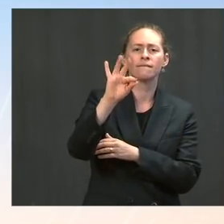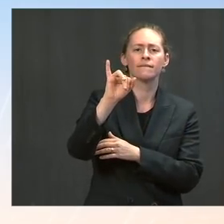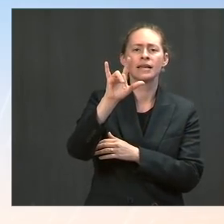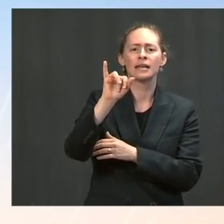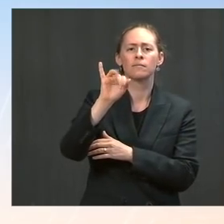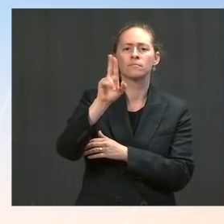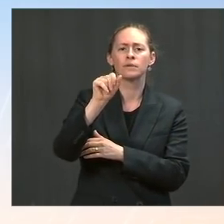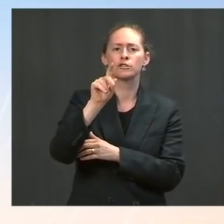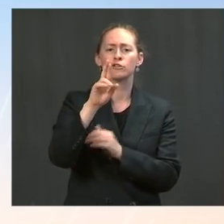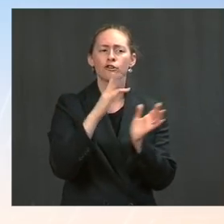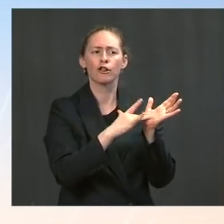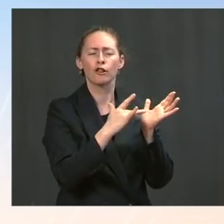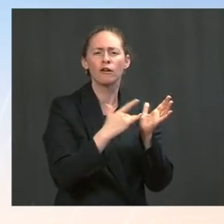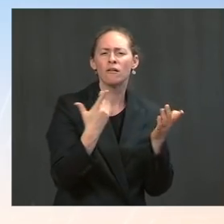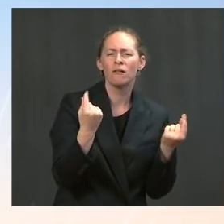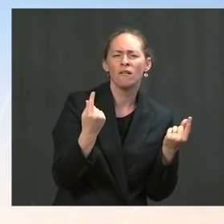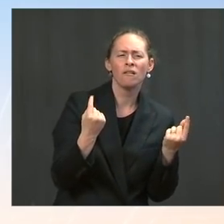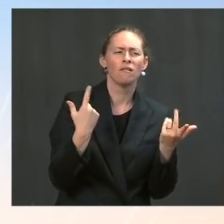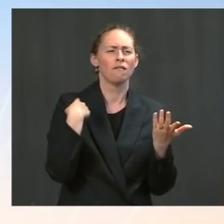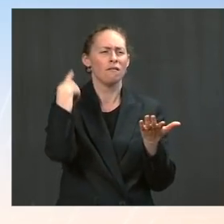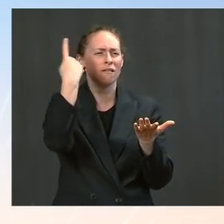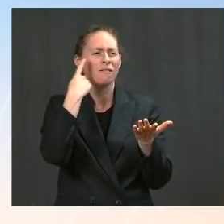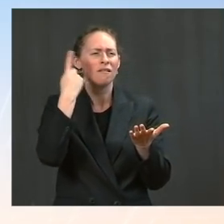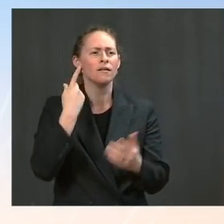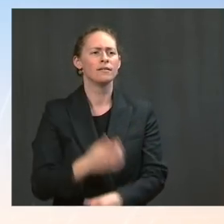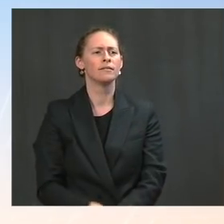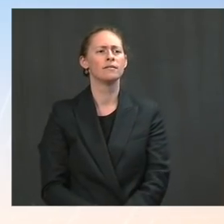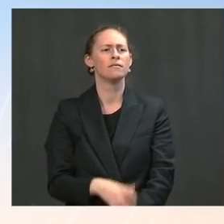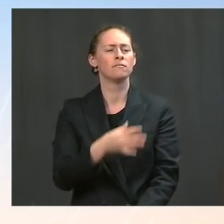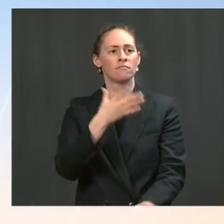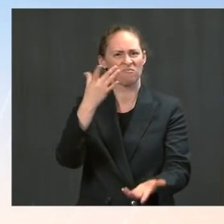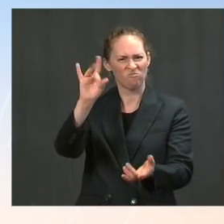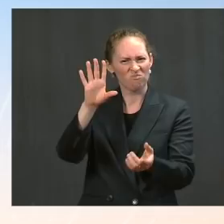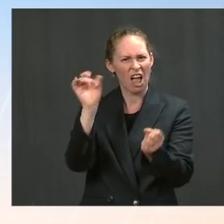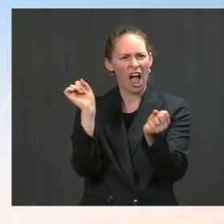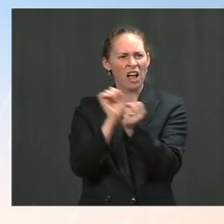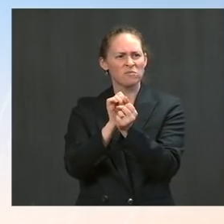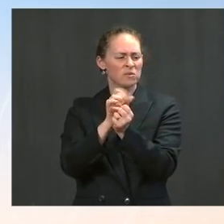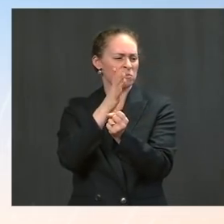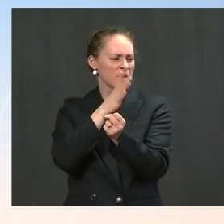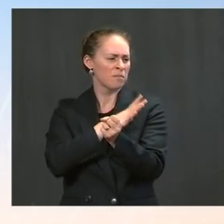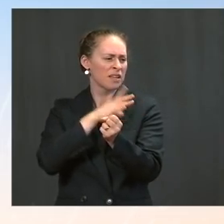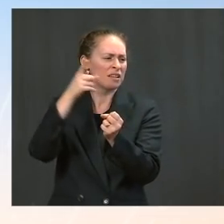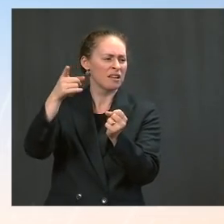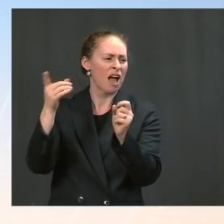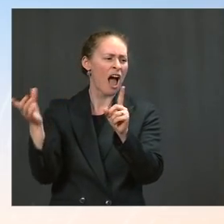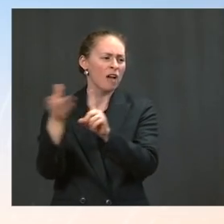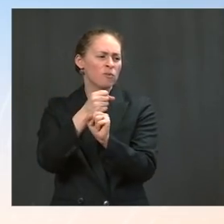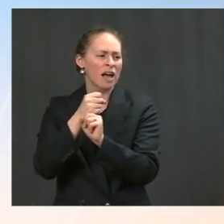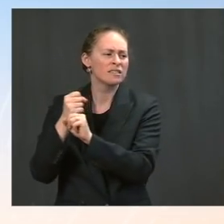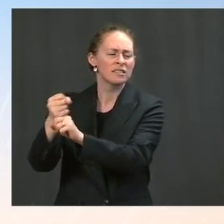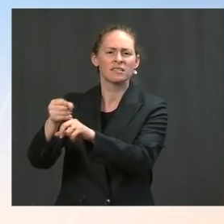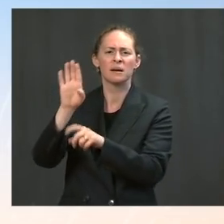with the arrest of the congresswoman and nine other Black women who peacefully walked through the Senate halls